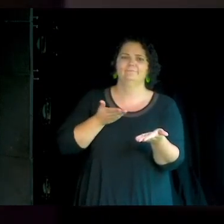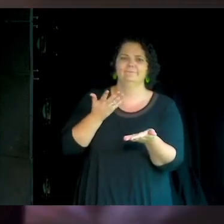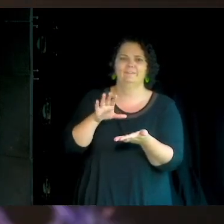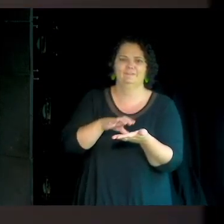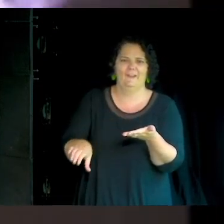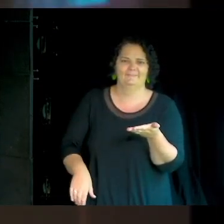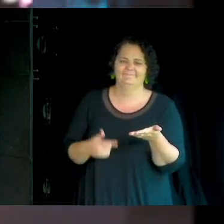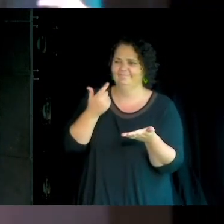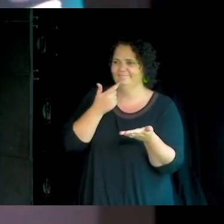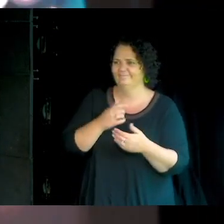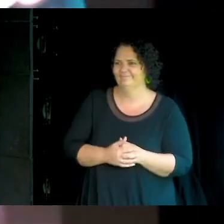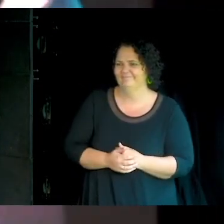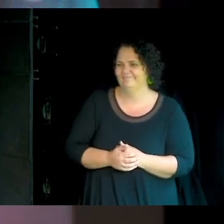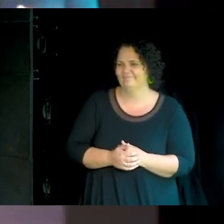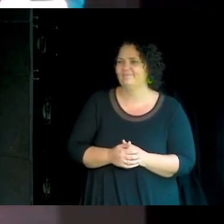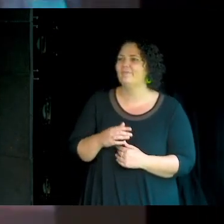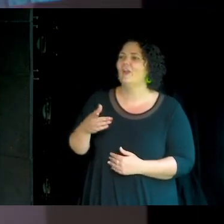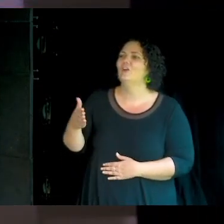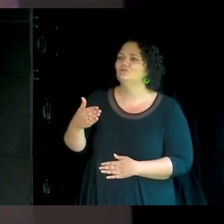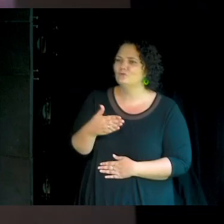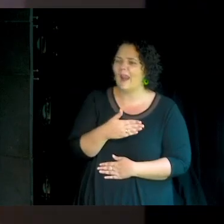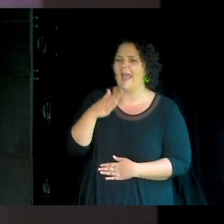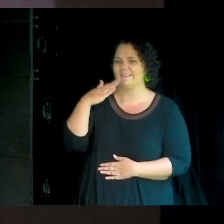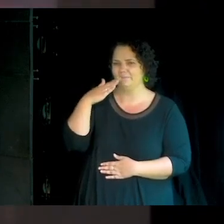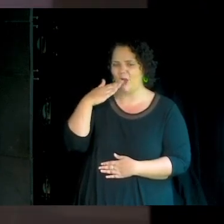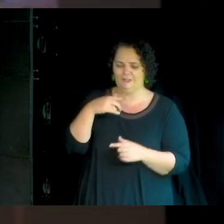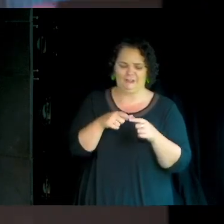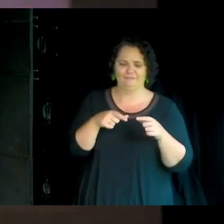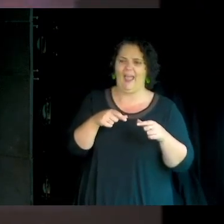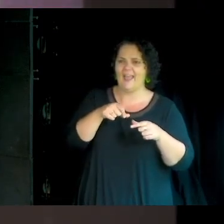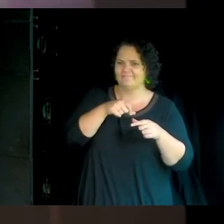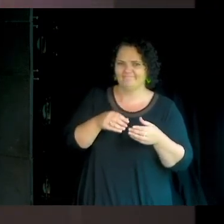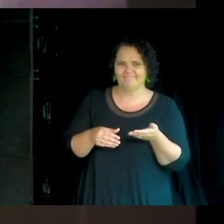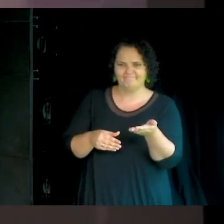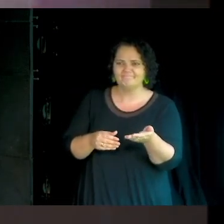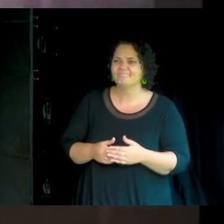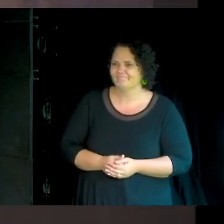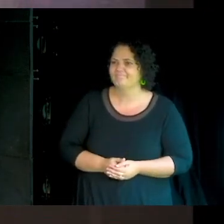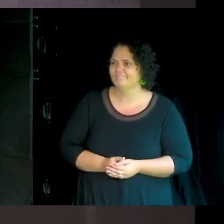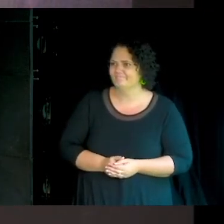tuna spicy tuna crackers see you actually put me a lot first because I haven't finished cooking already